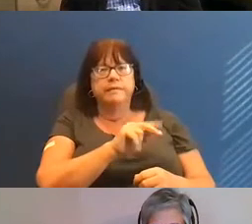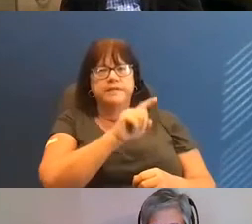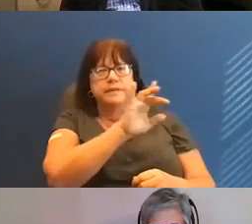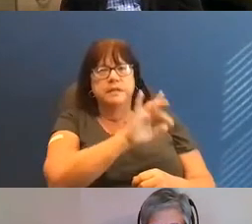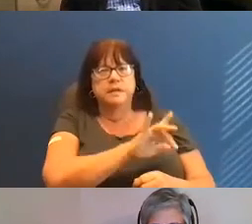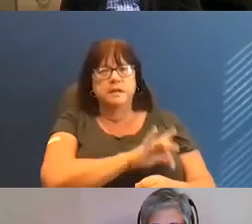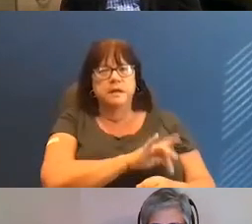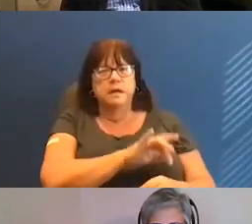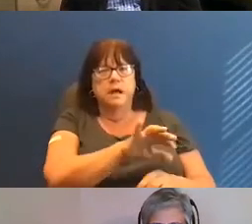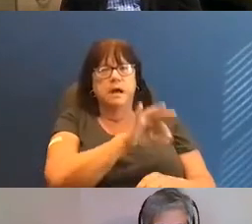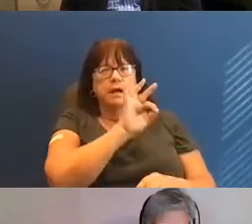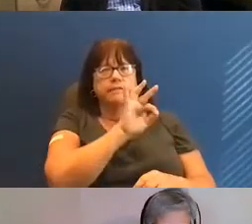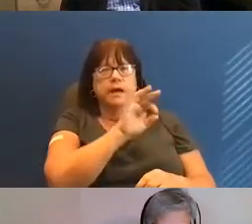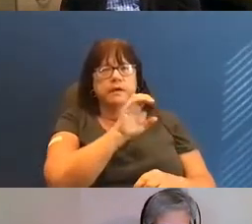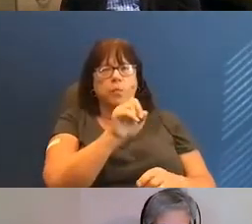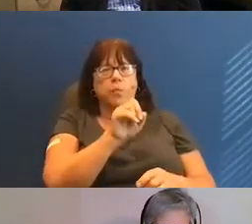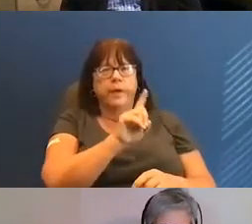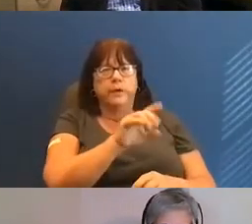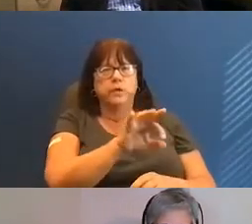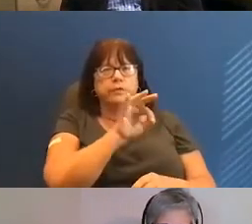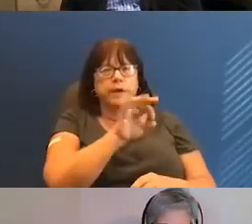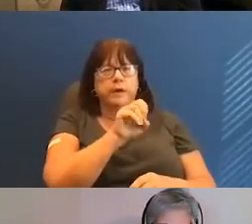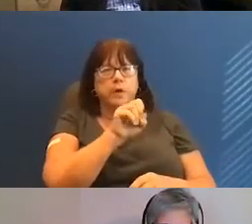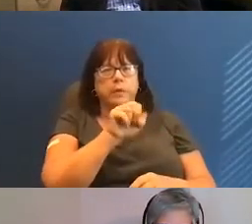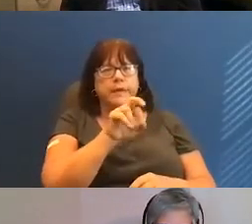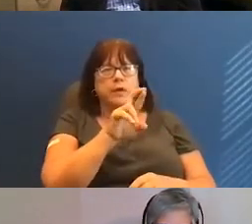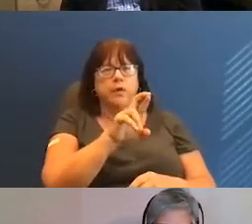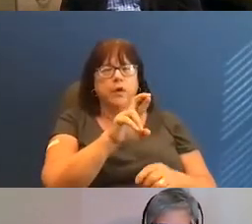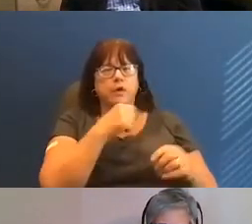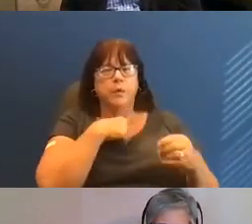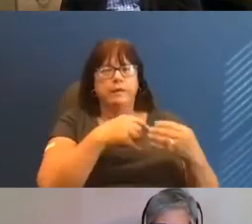go under where to find OER there are sub pages, but the first page is general multi-disciplinary